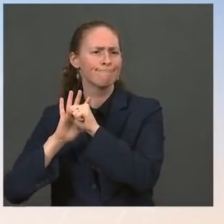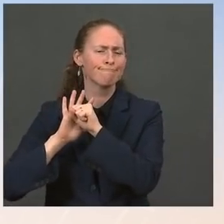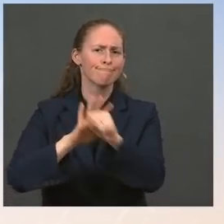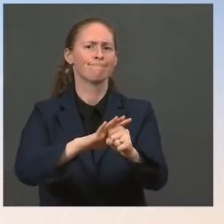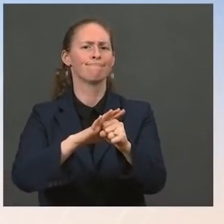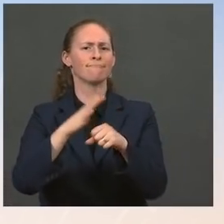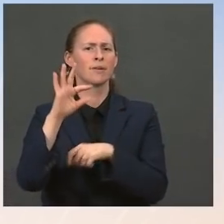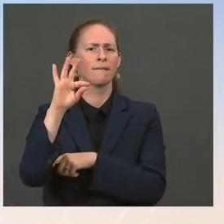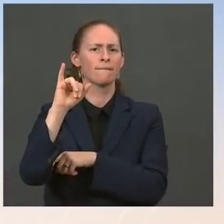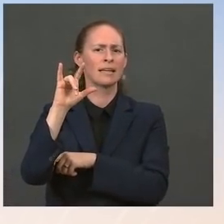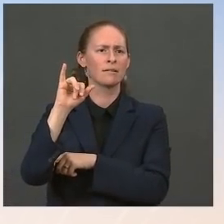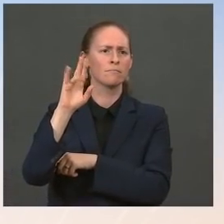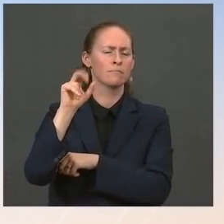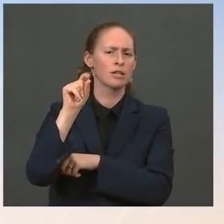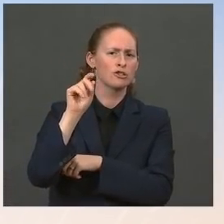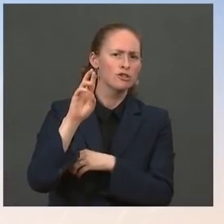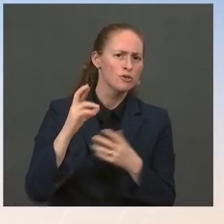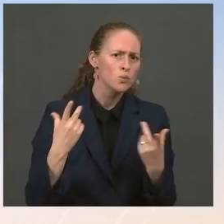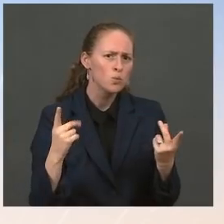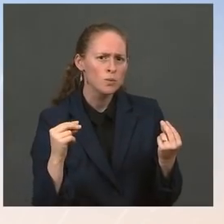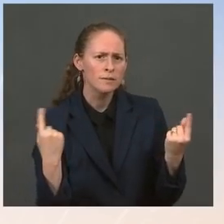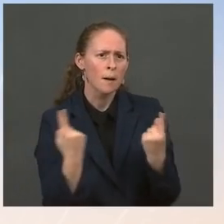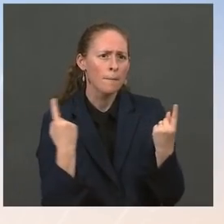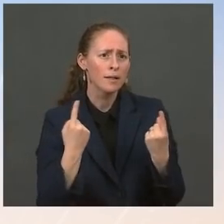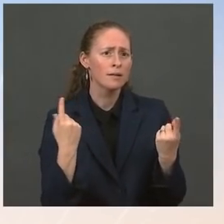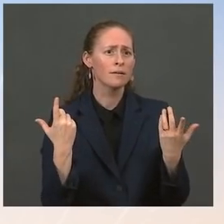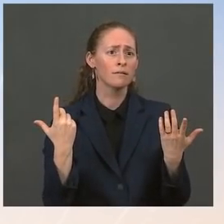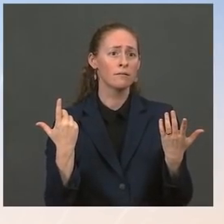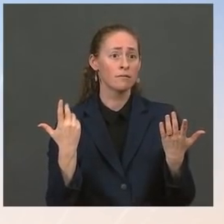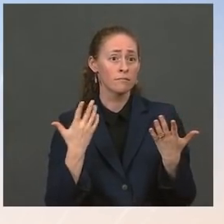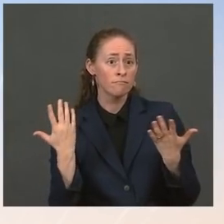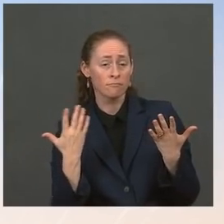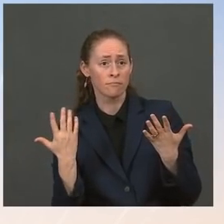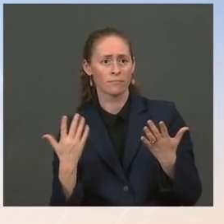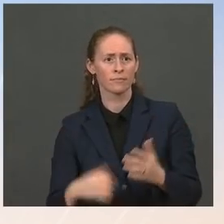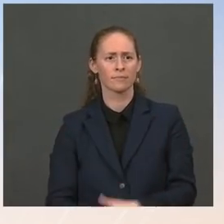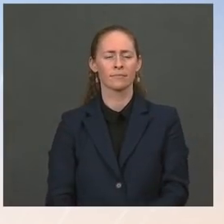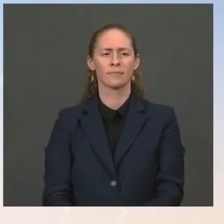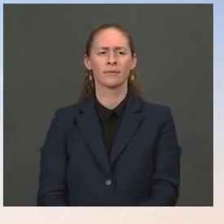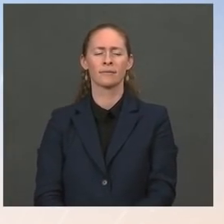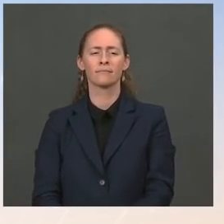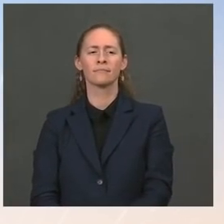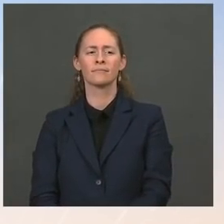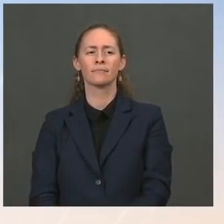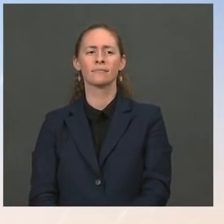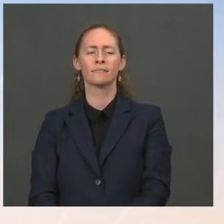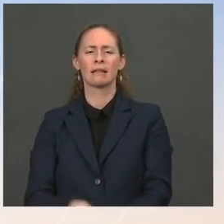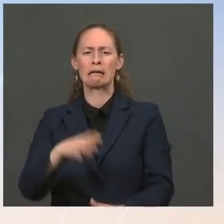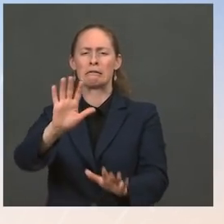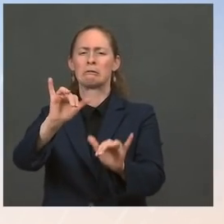thinking about it for the debt ceiling? Ms. Psaki: Well, that's not exactly what I conveyed earlier, but I will say that the President has conveyed